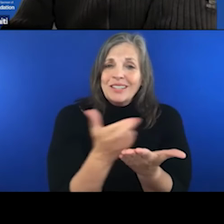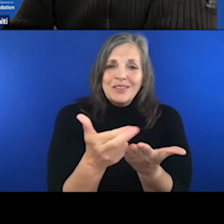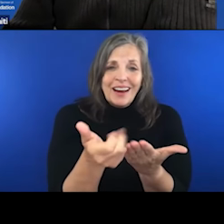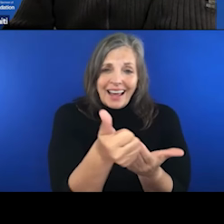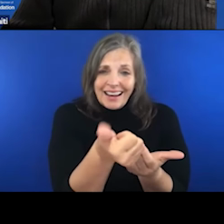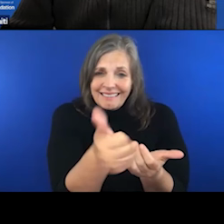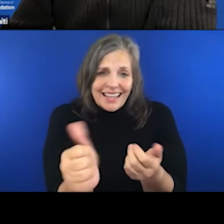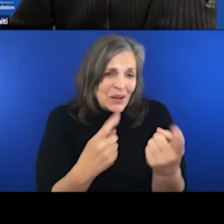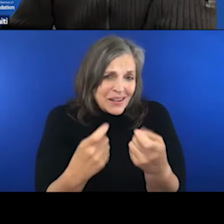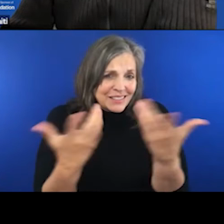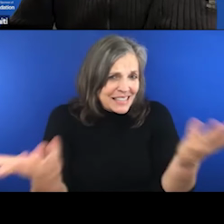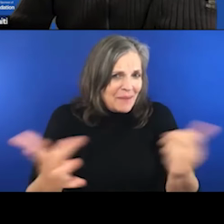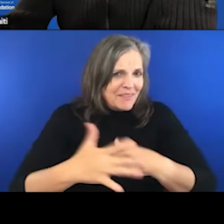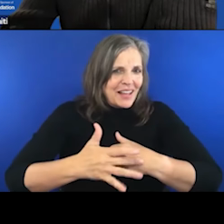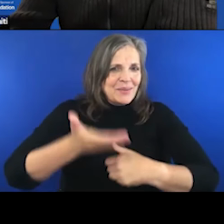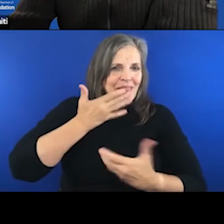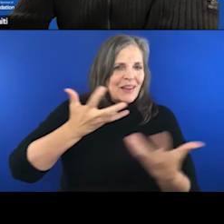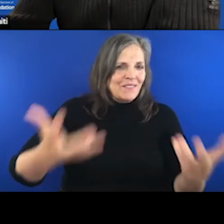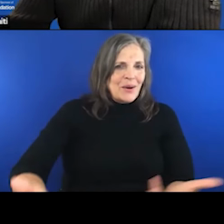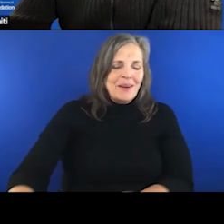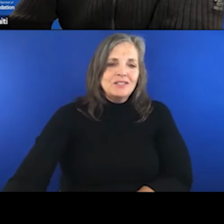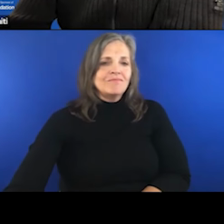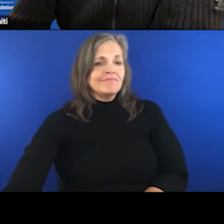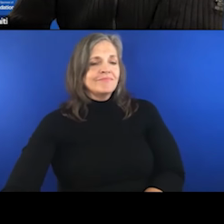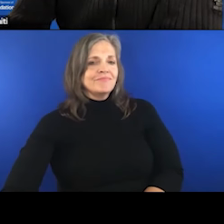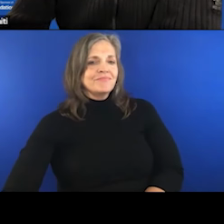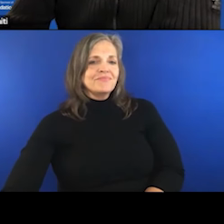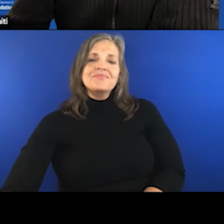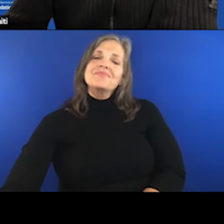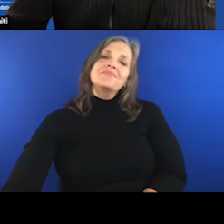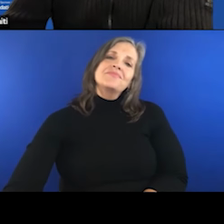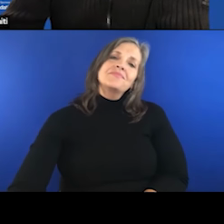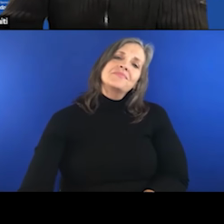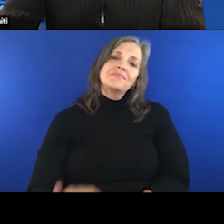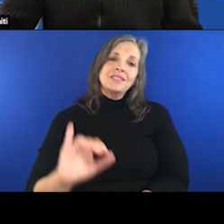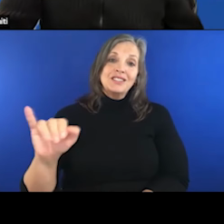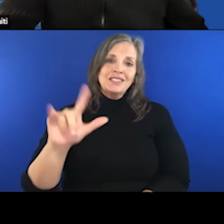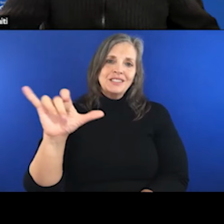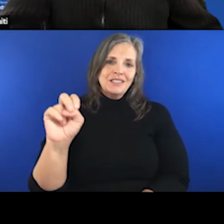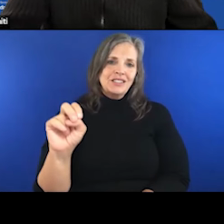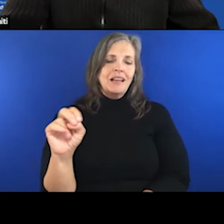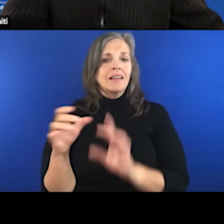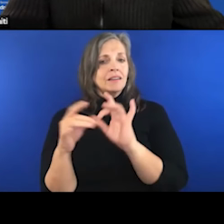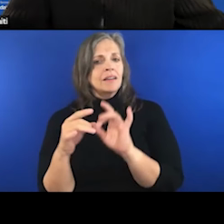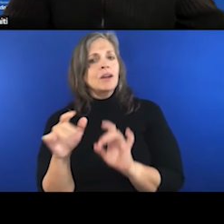thank you very much awesome thank you joey we do someone on stage with the question